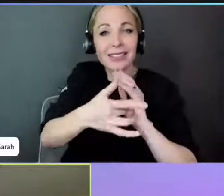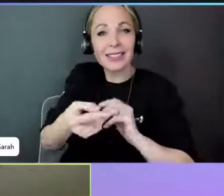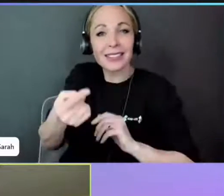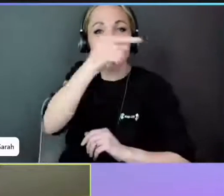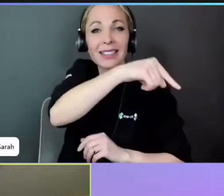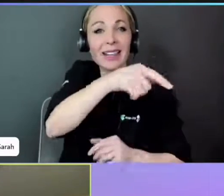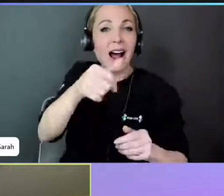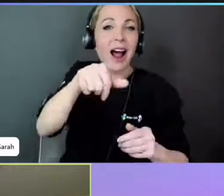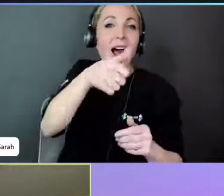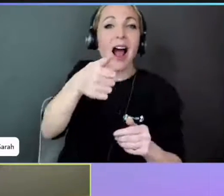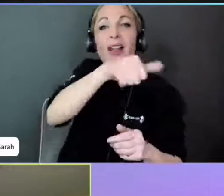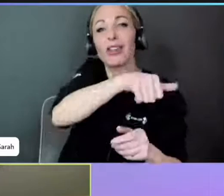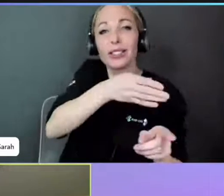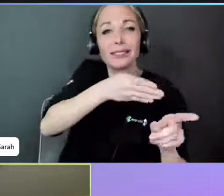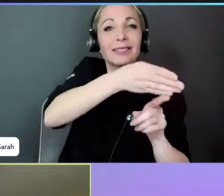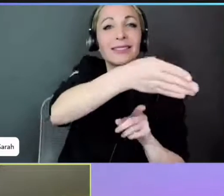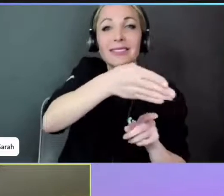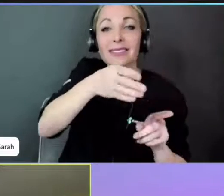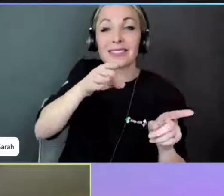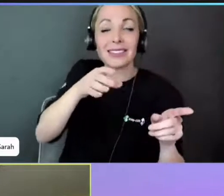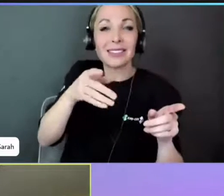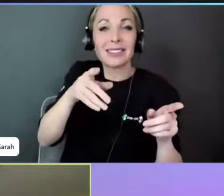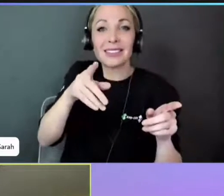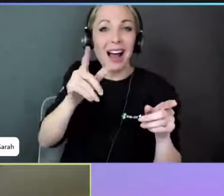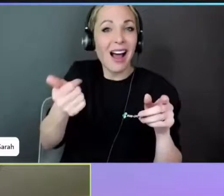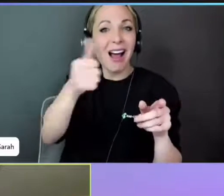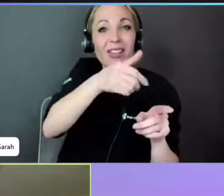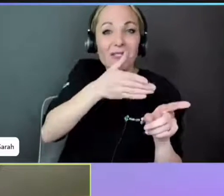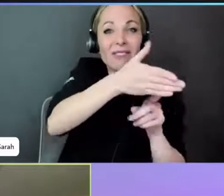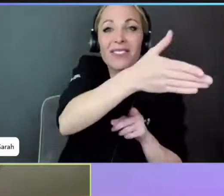Maybe like a different field, I'm guessing. "Where do I go for more information?"